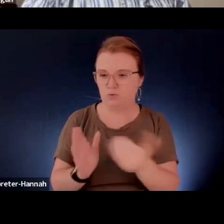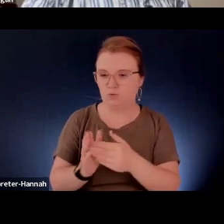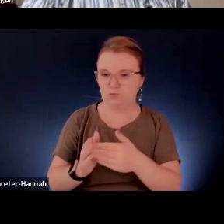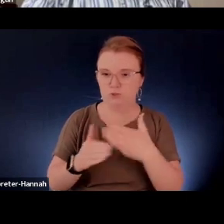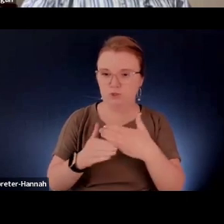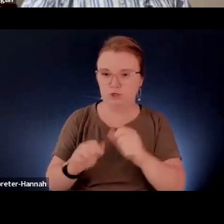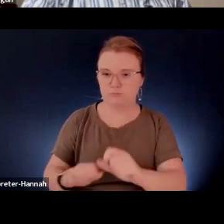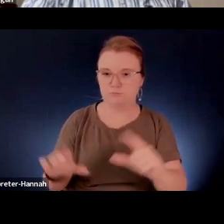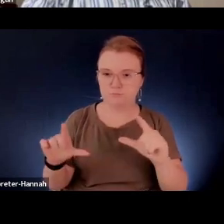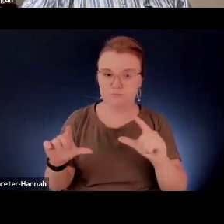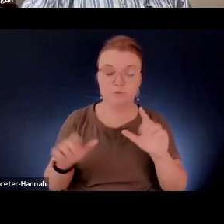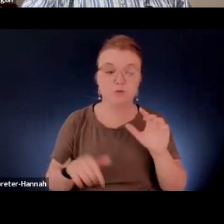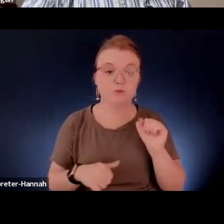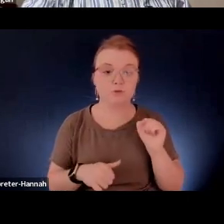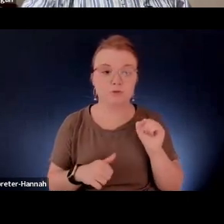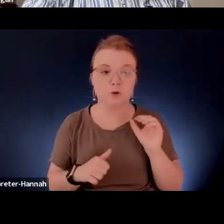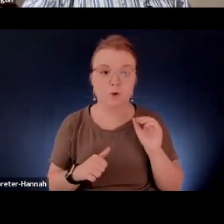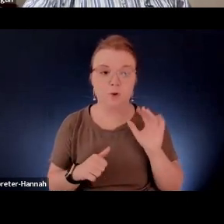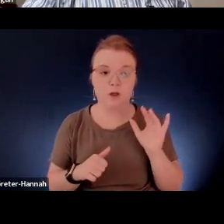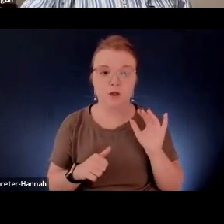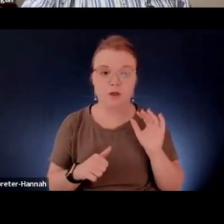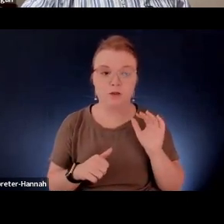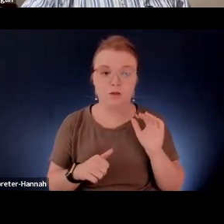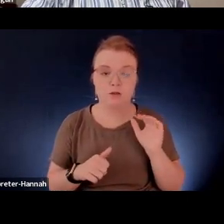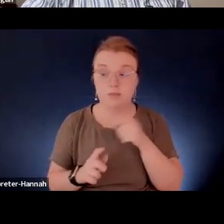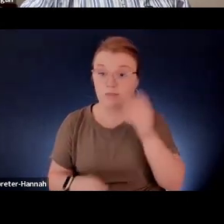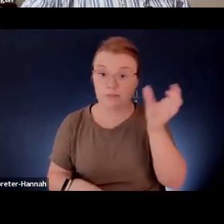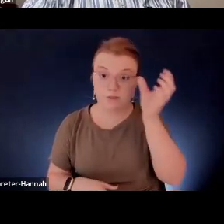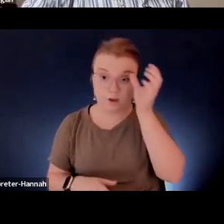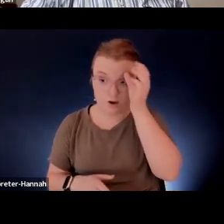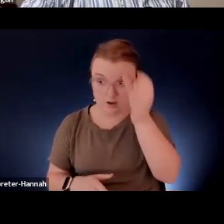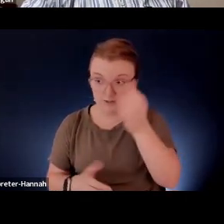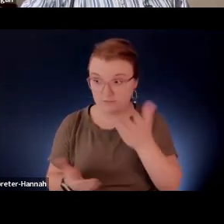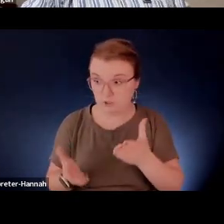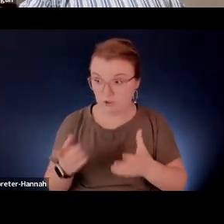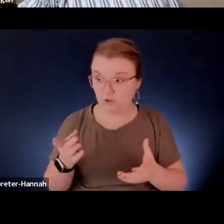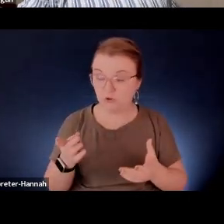So, the concept here is I used the arts.